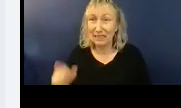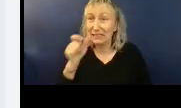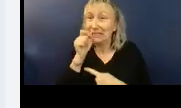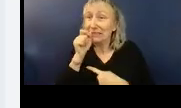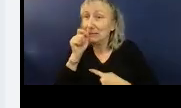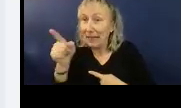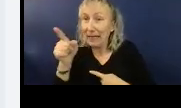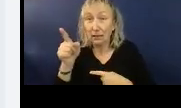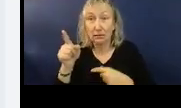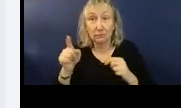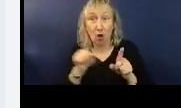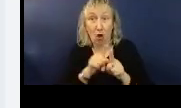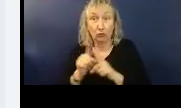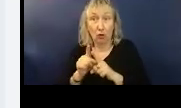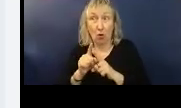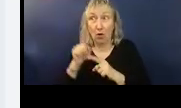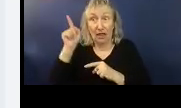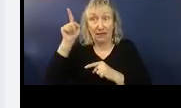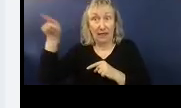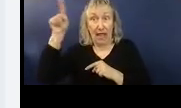which would be a physical act again.